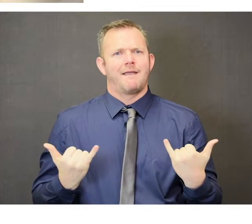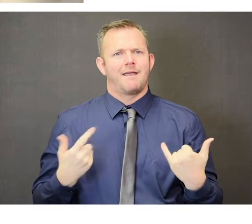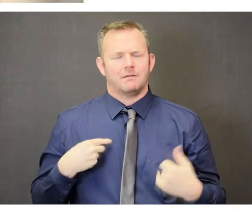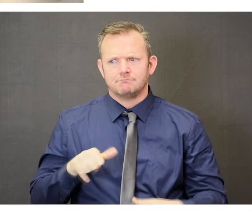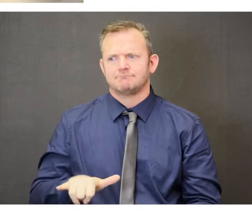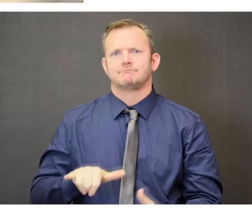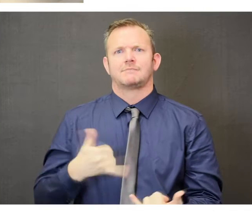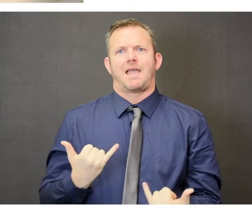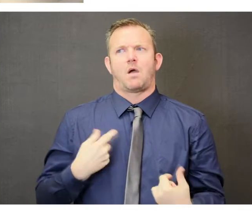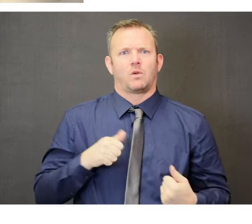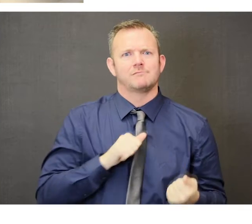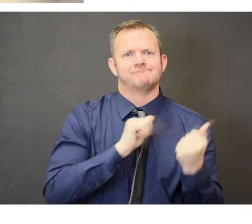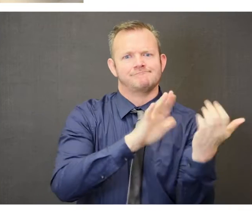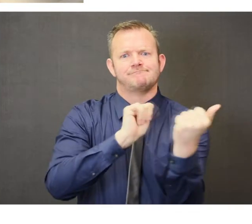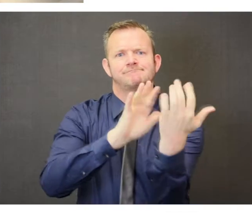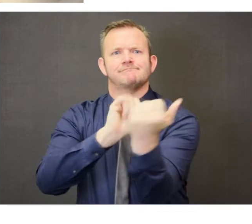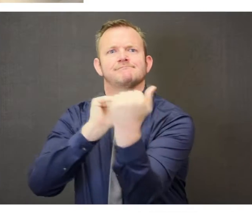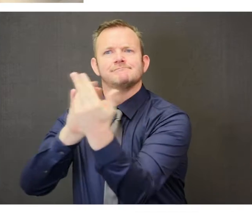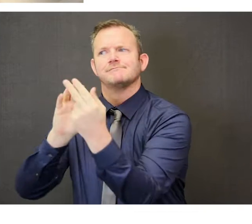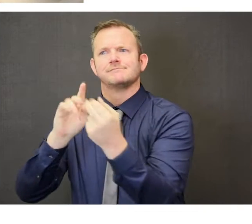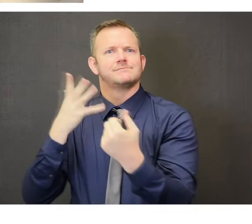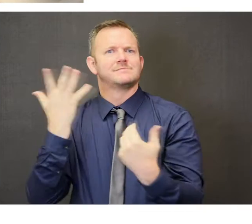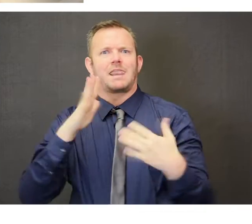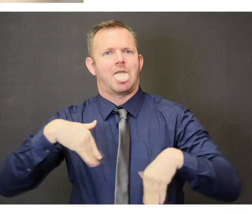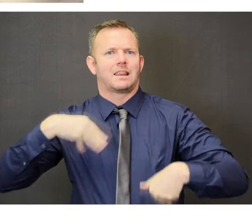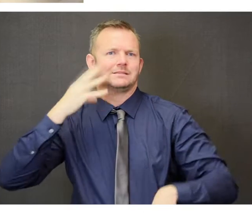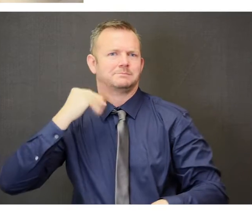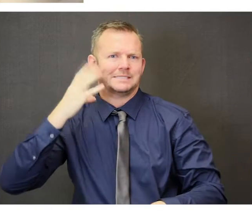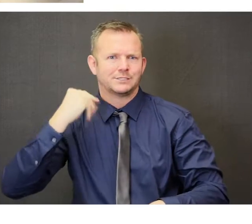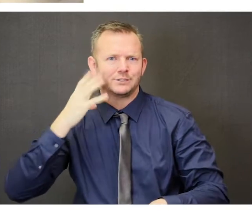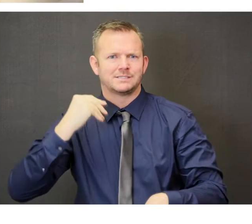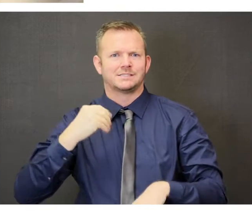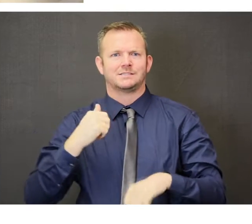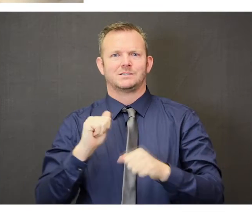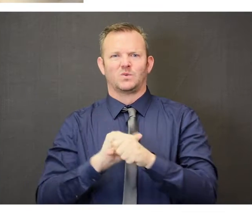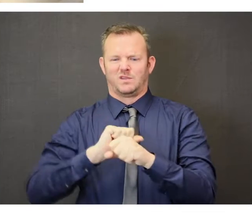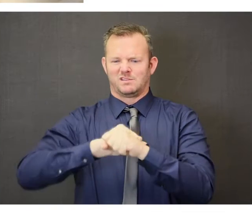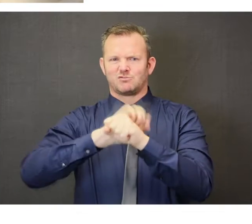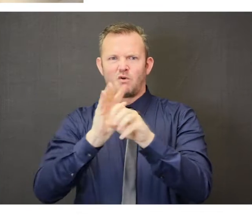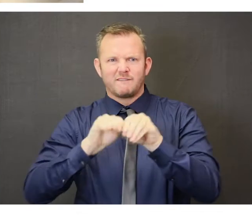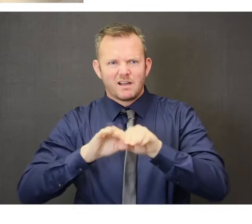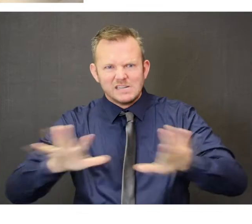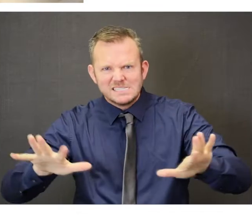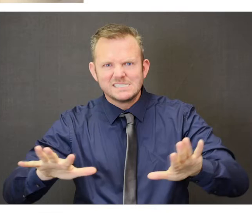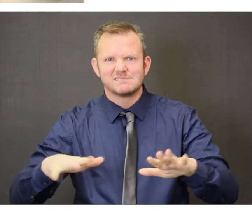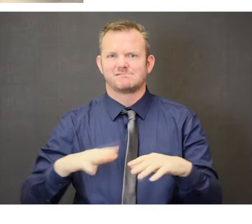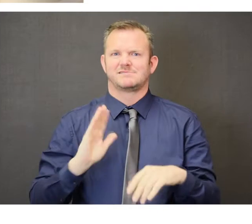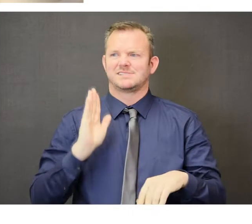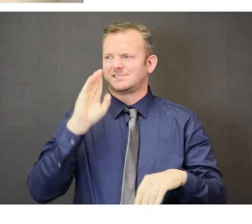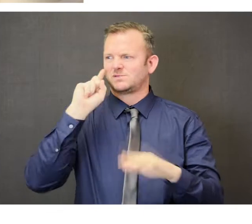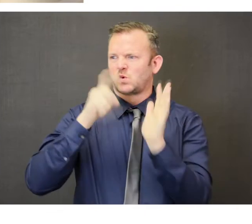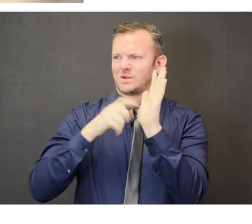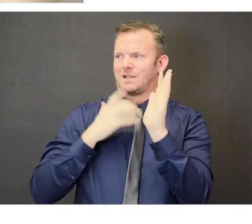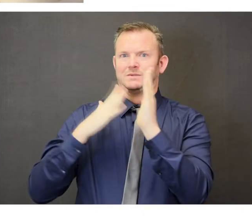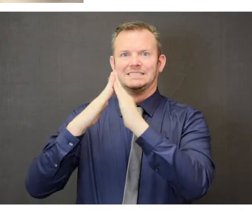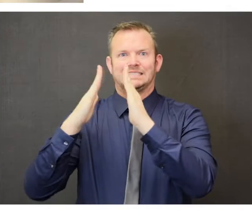The pandemic the overall shutdown off cities organization's entire economies.